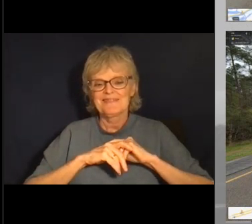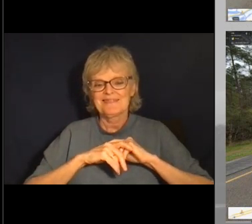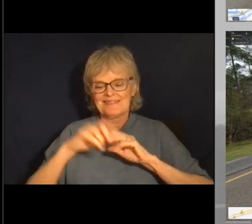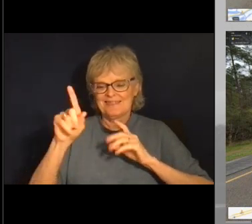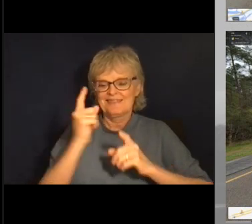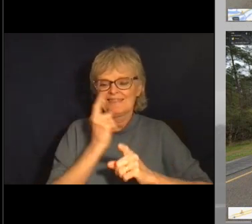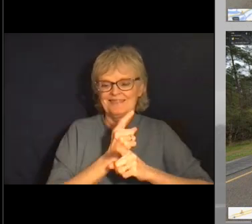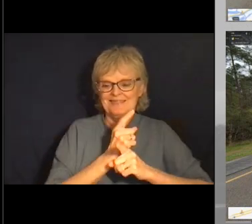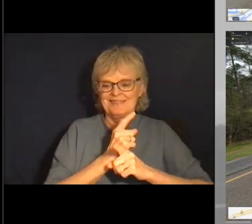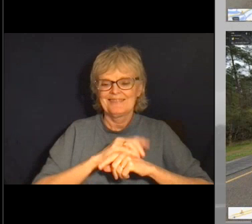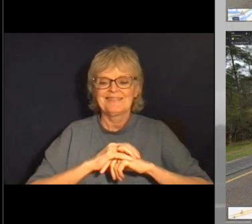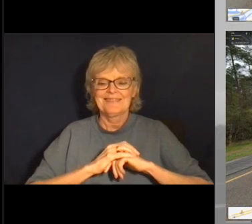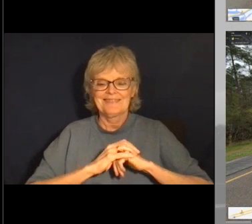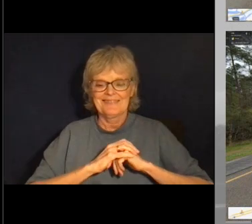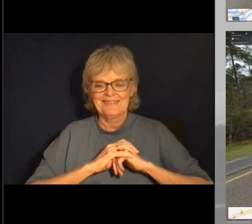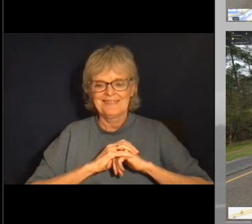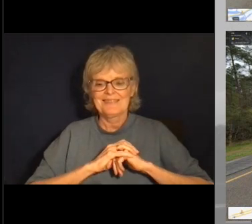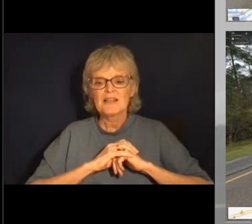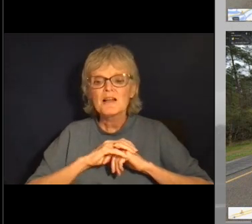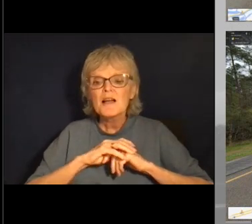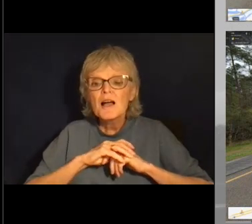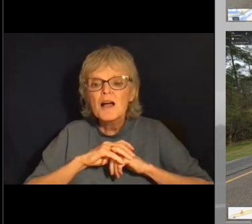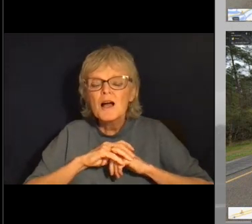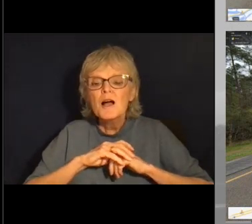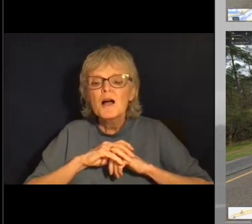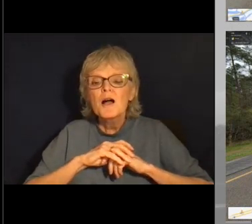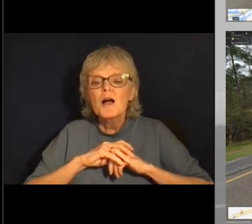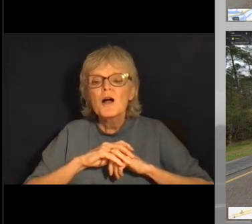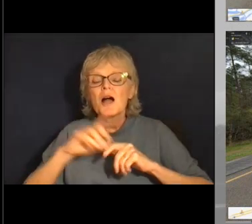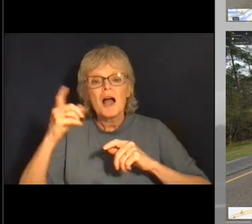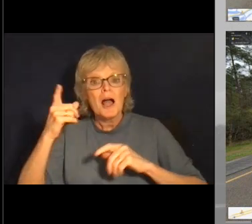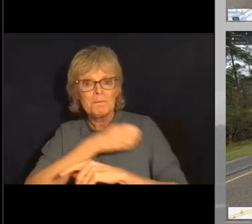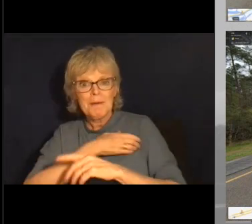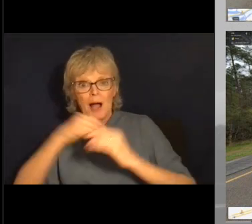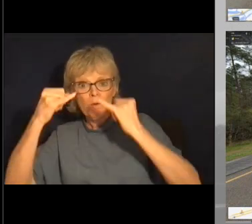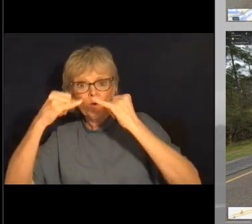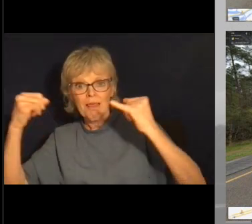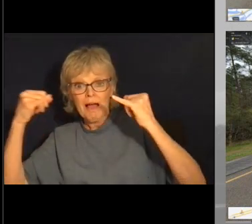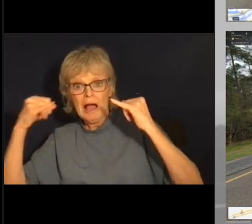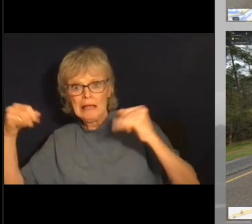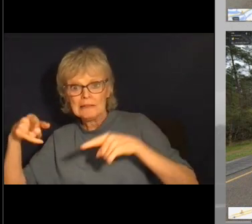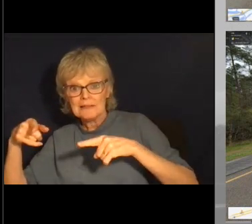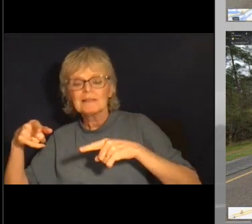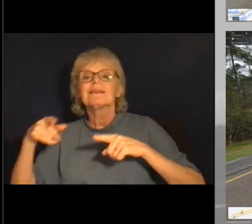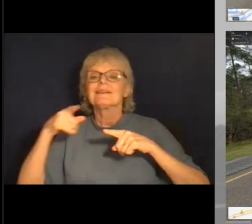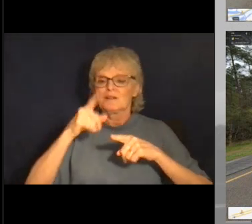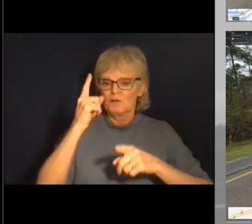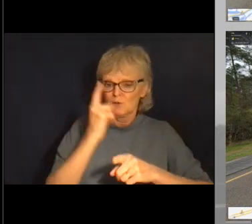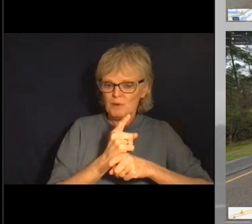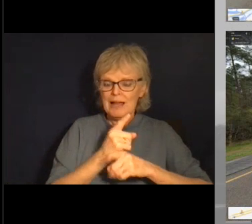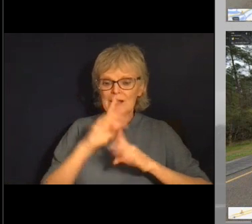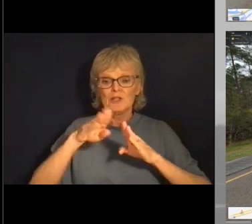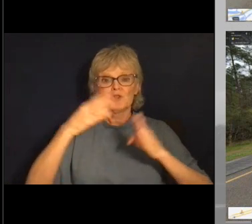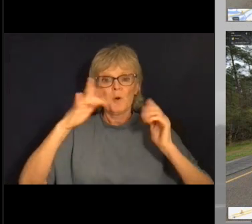Darryl says, "I see power lines." That is a good one. And the power lines are a good observation. You know, it's open. There's probably not a good risk of flooding